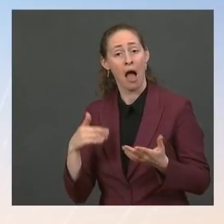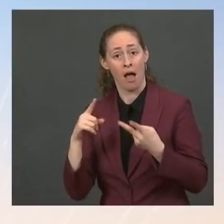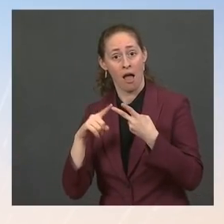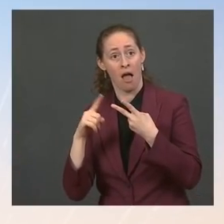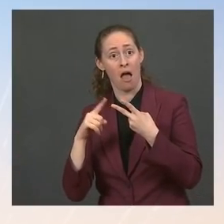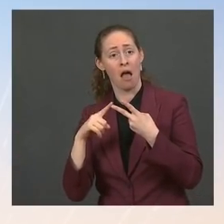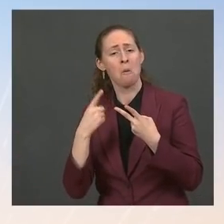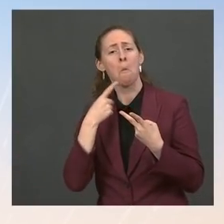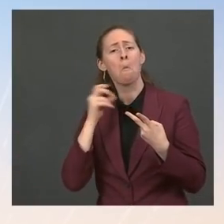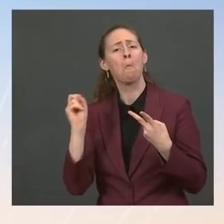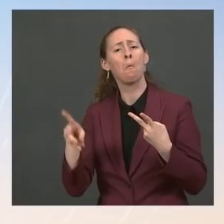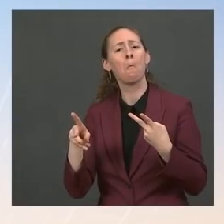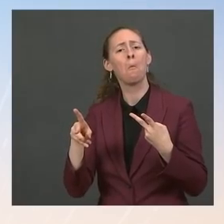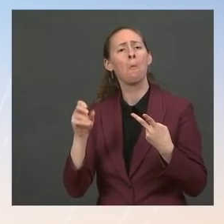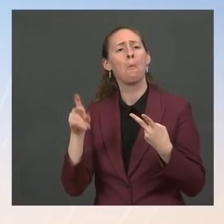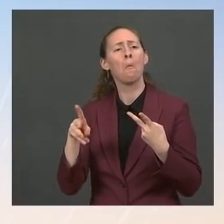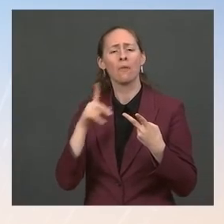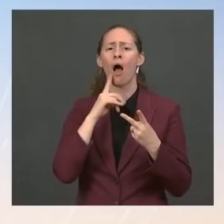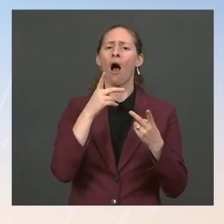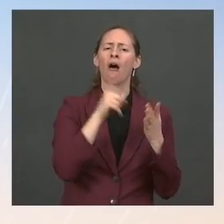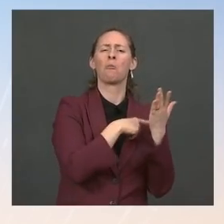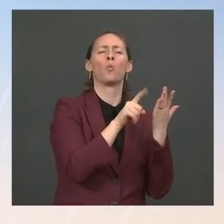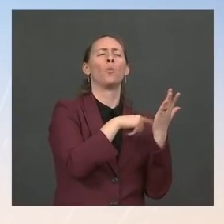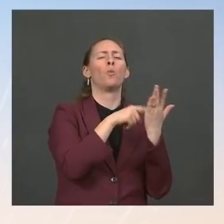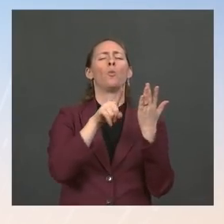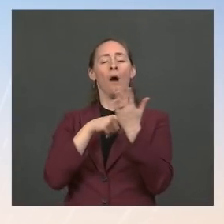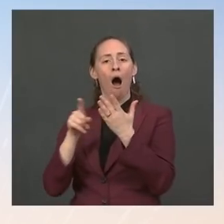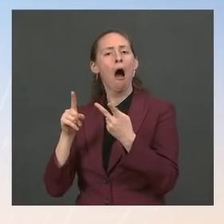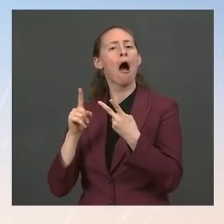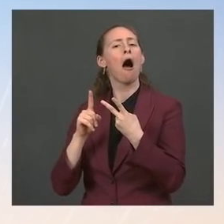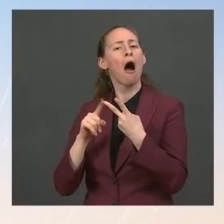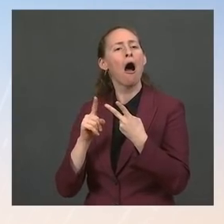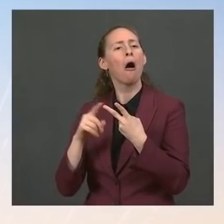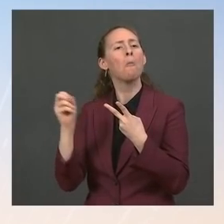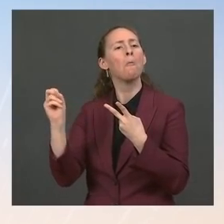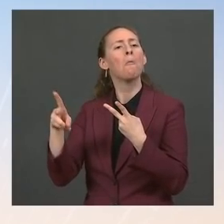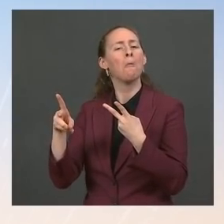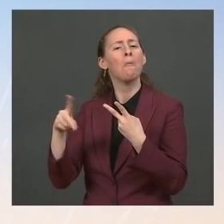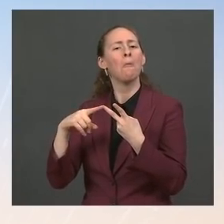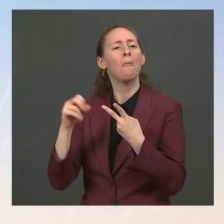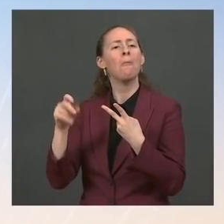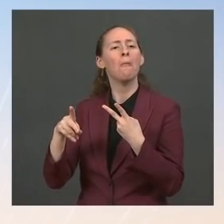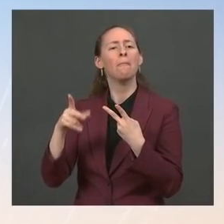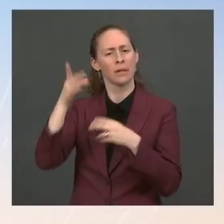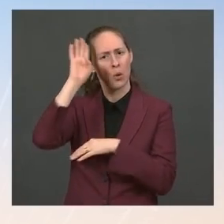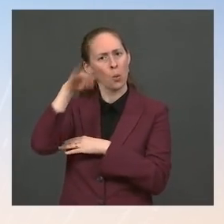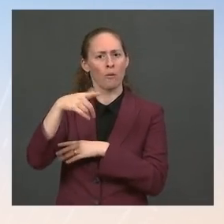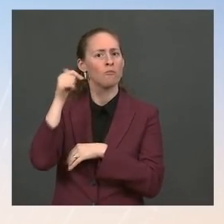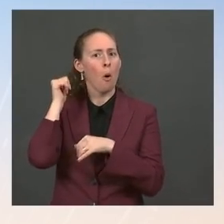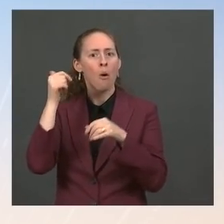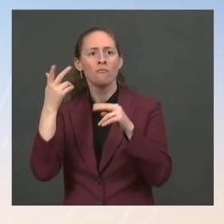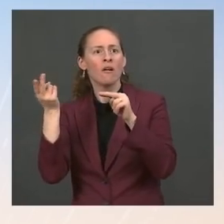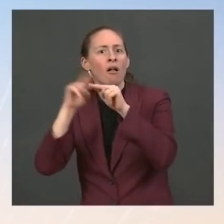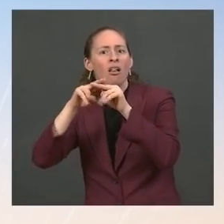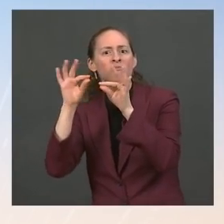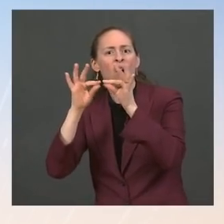economist, Mark Zandi: "I don't think the Build Back Better agenda will be inflationary. I think it's designed to lift long-term economic growth by improving productivity.